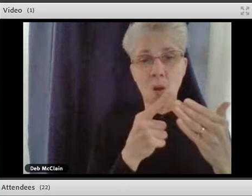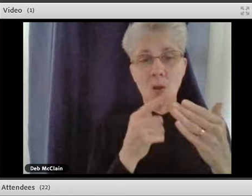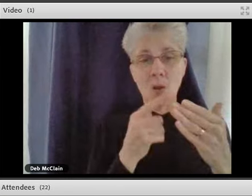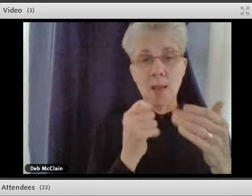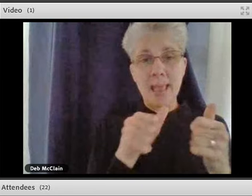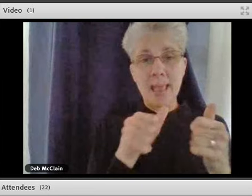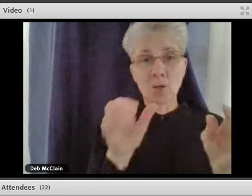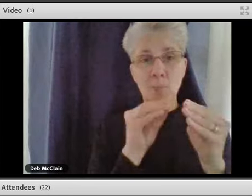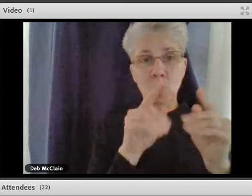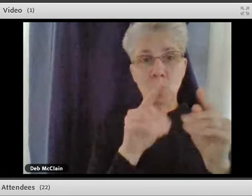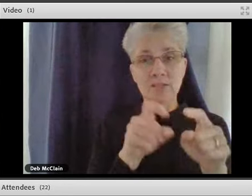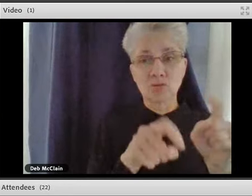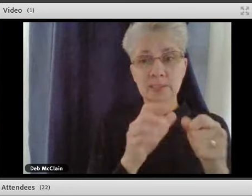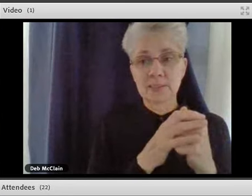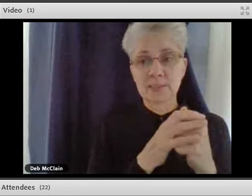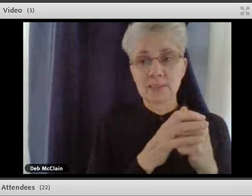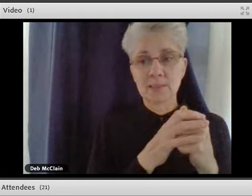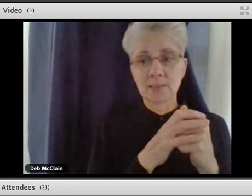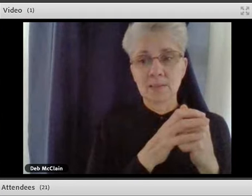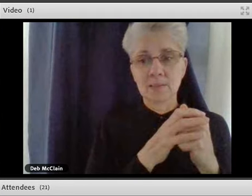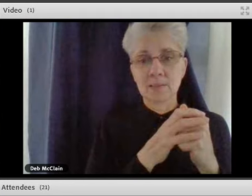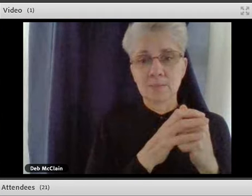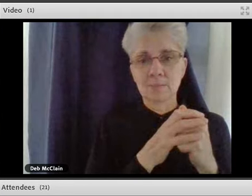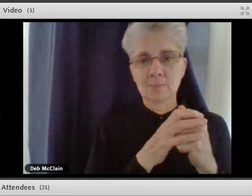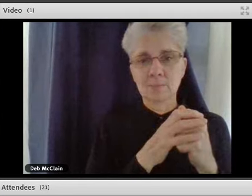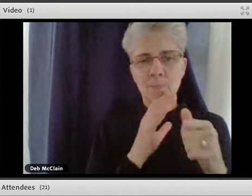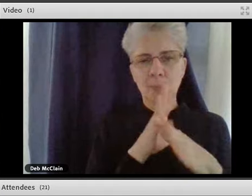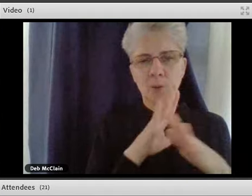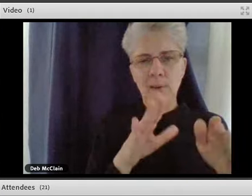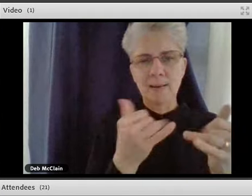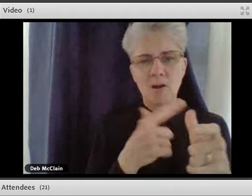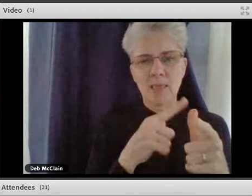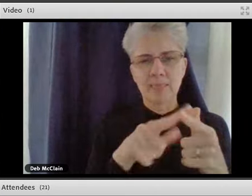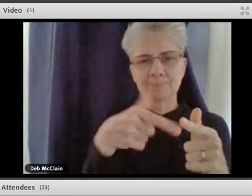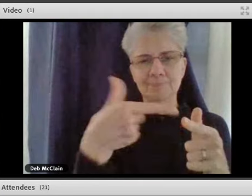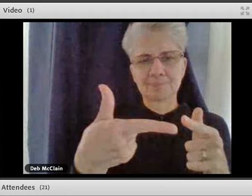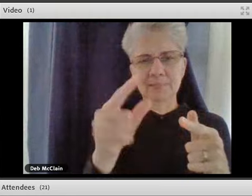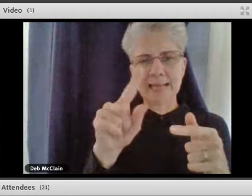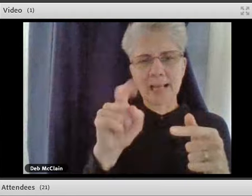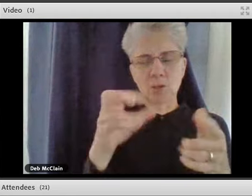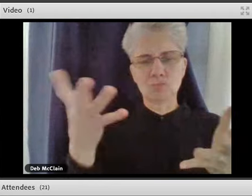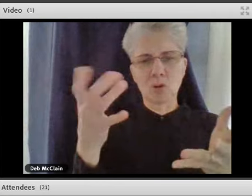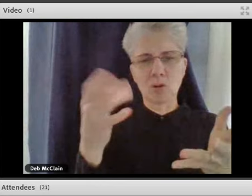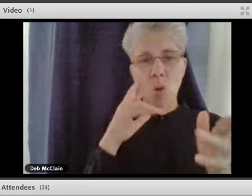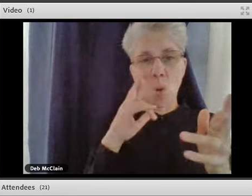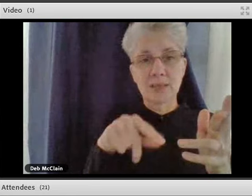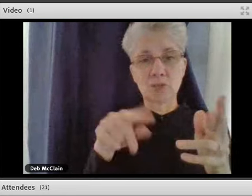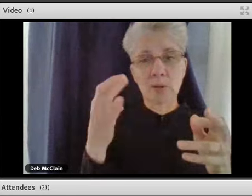So thank you so much, Deb. So, thank you guys very much. If there's no questions, I'm going --